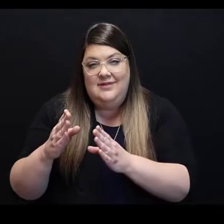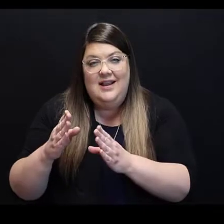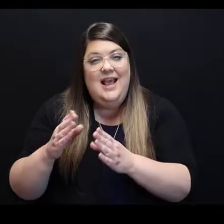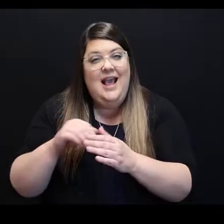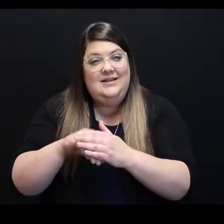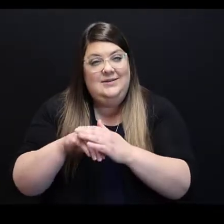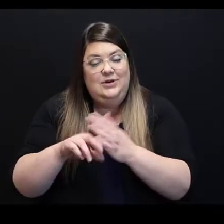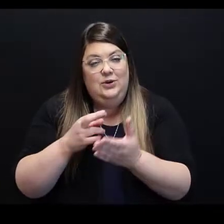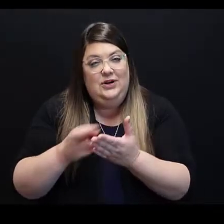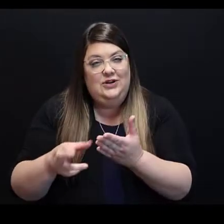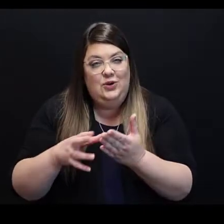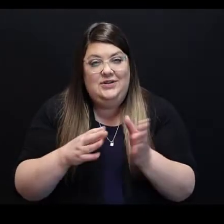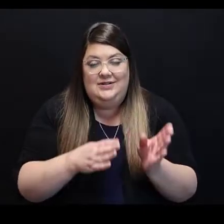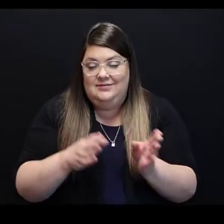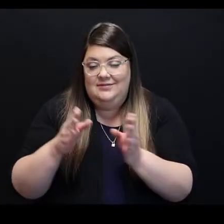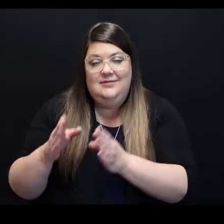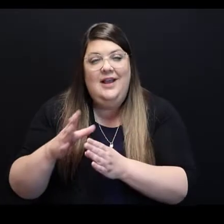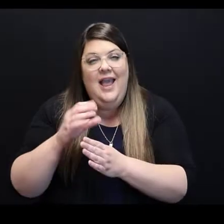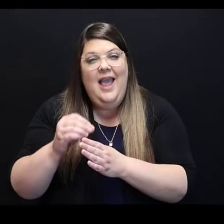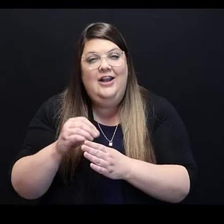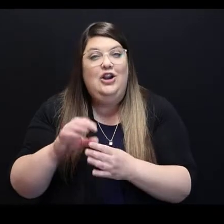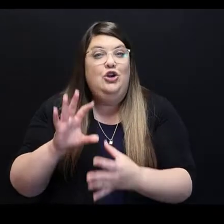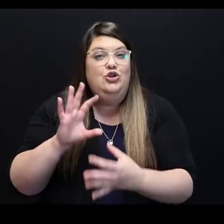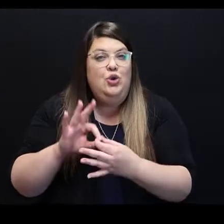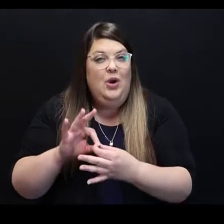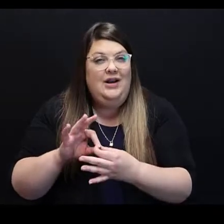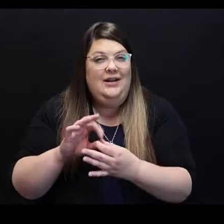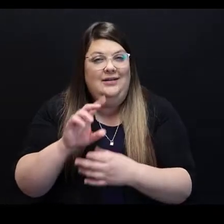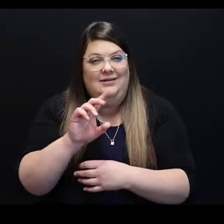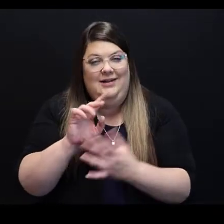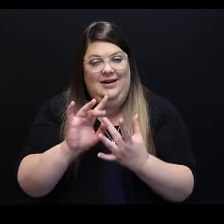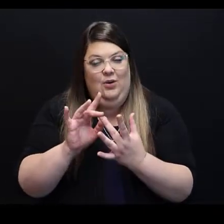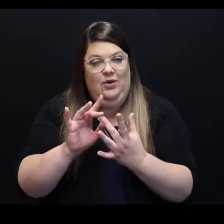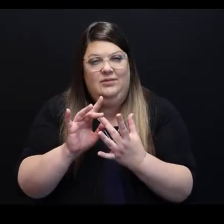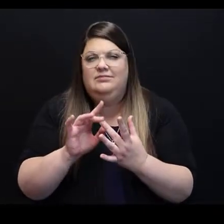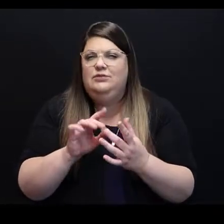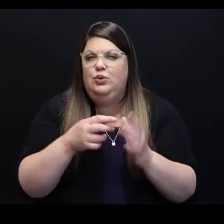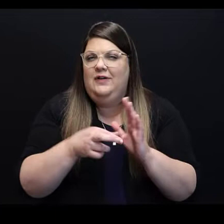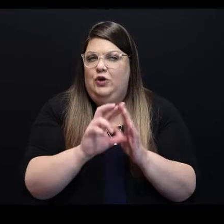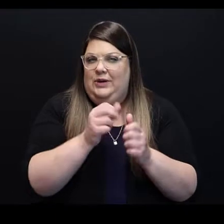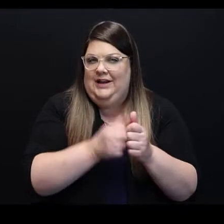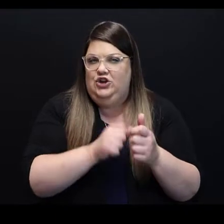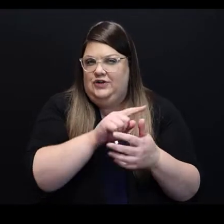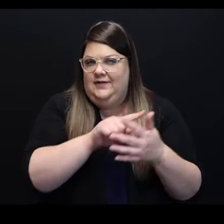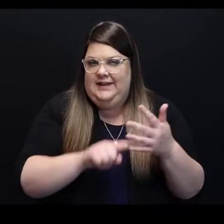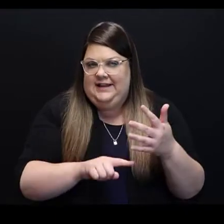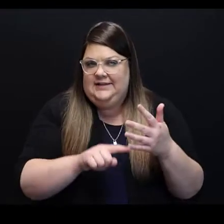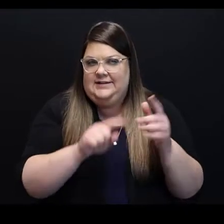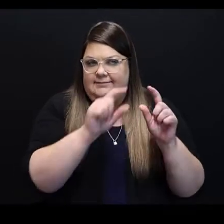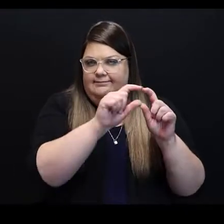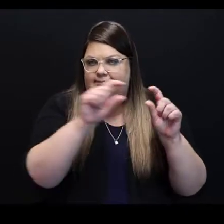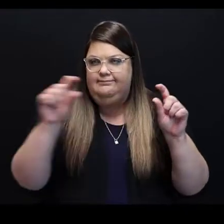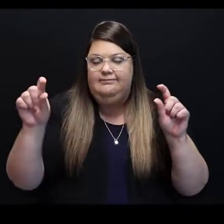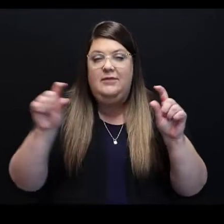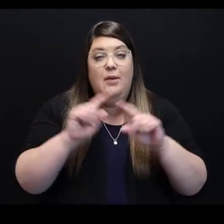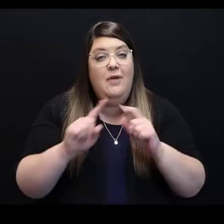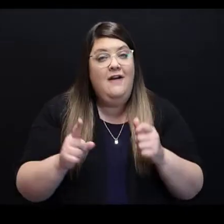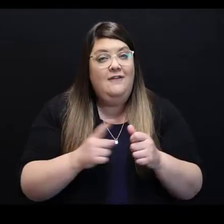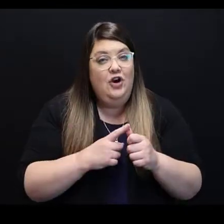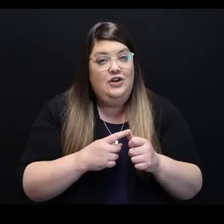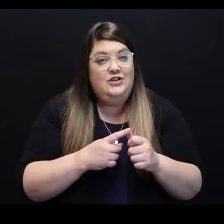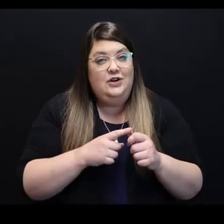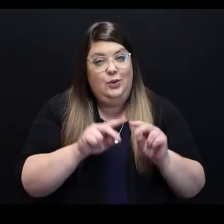NCRTM network. Let's review each of these features but first let's review the NCRTM's newest feature,